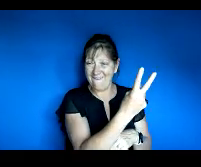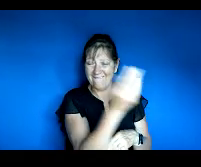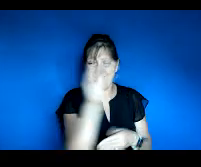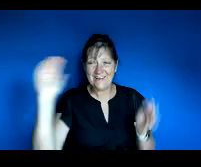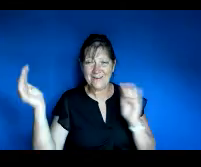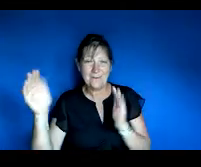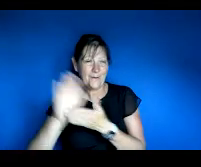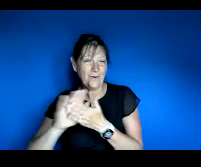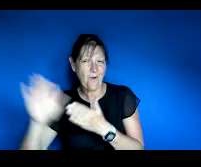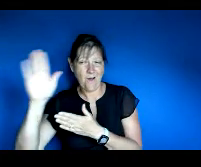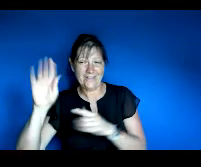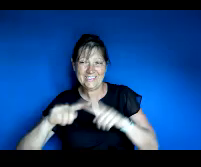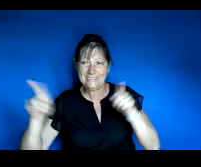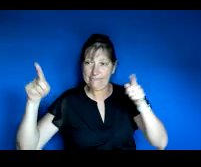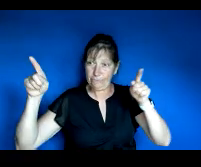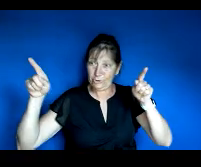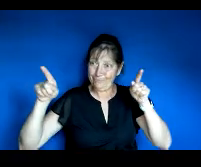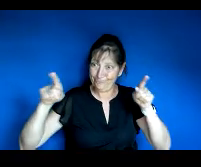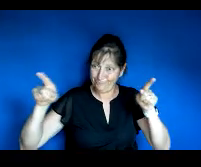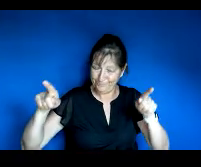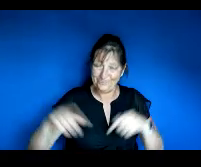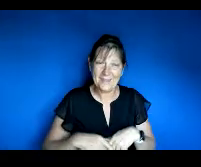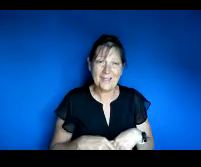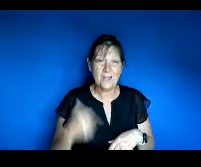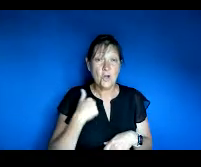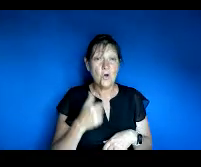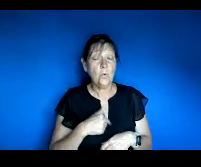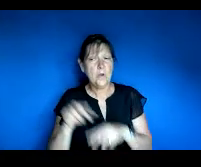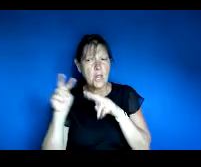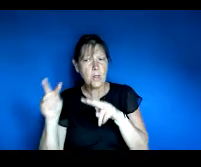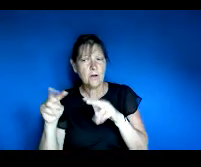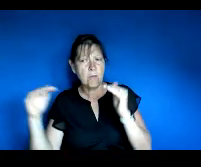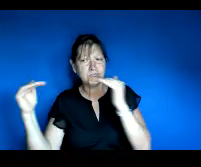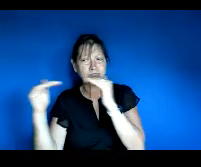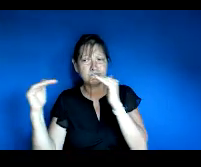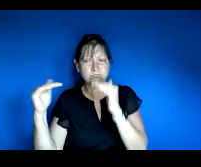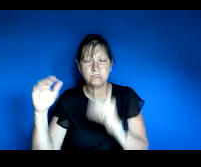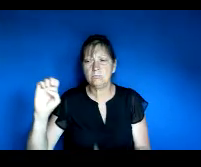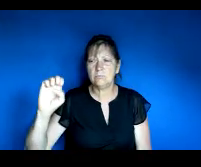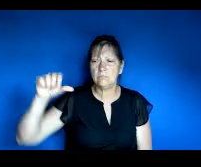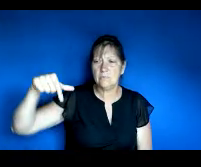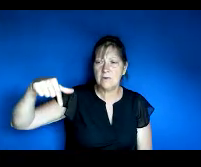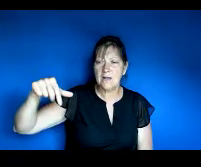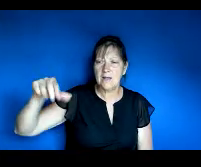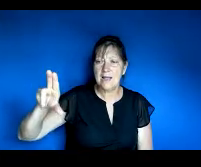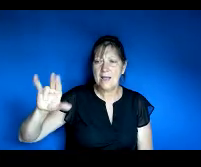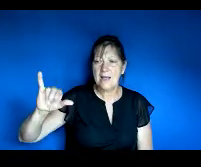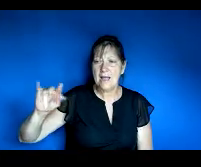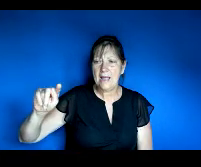And ultimately, what we're looking at is equitable access to the college experience for students.